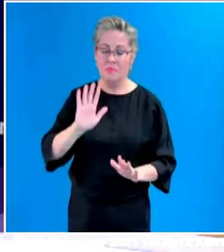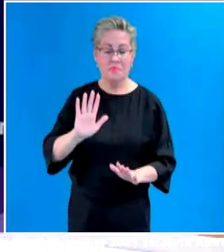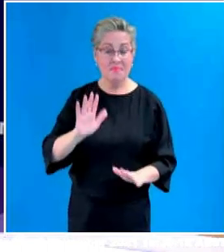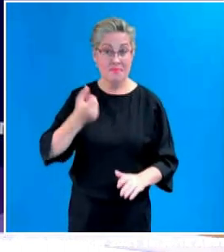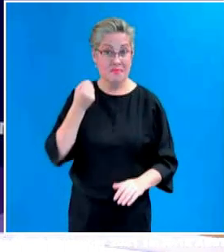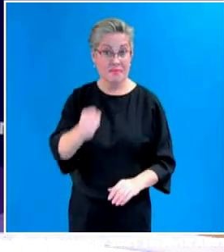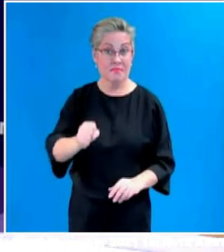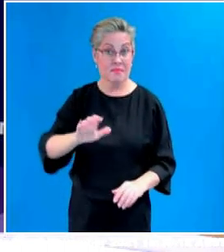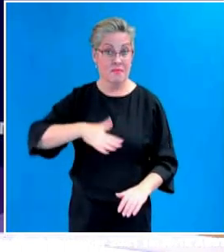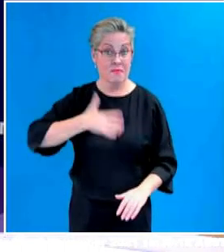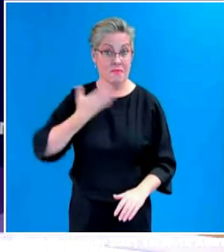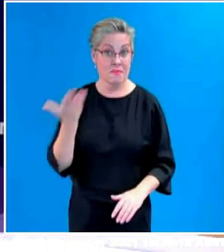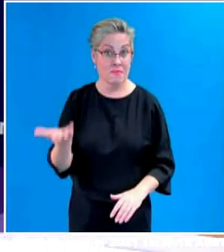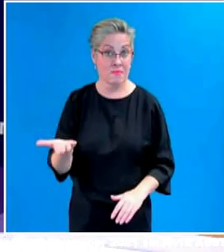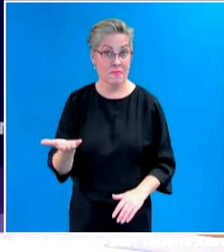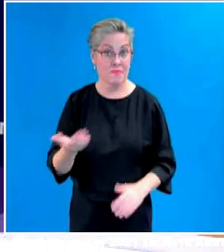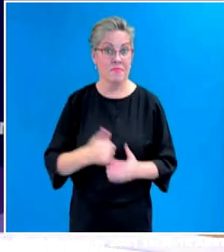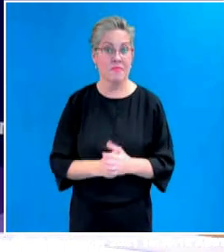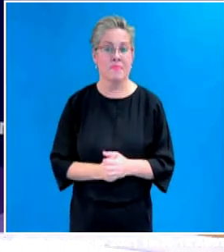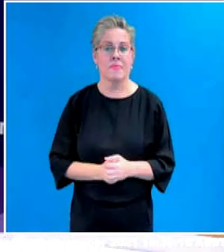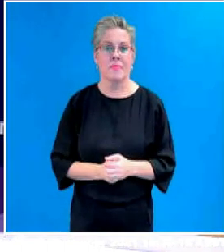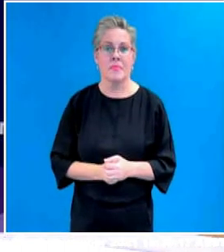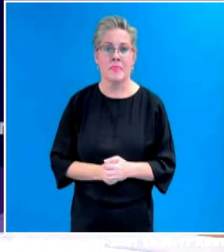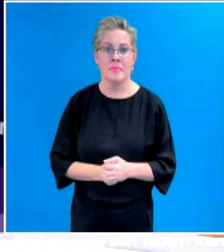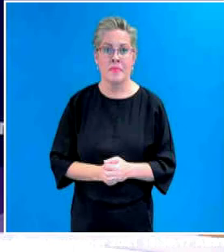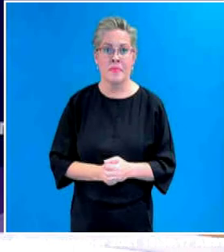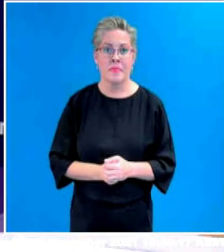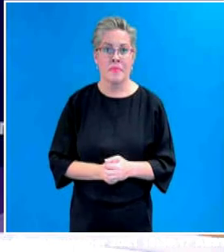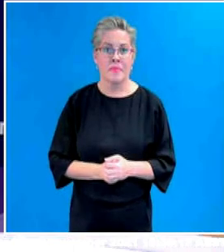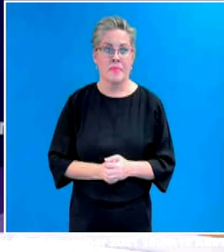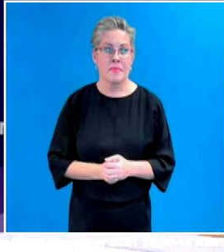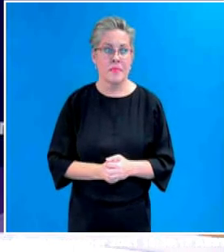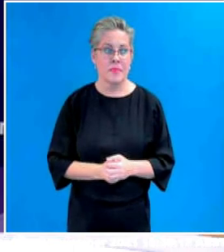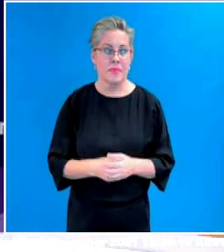I understand this is a proposal from Public Hearing 16, which I was not